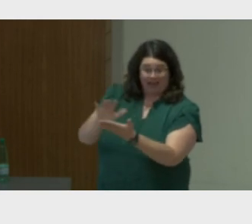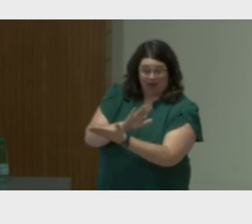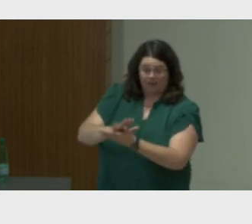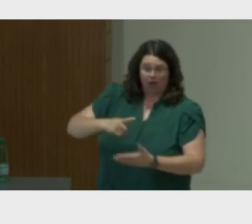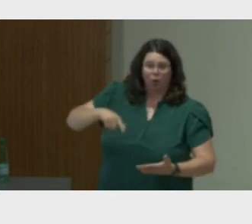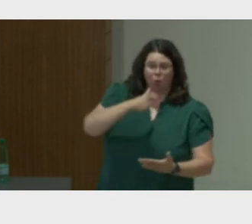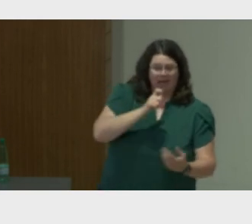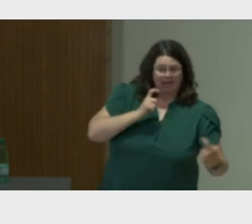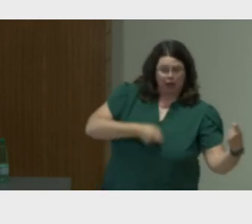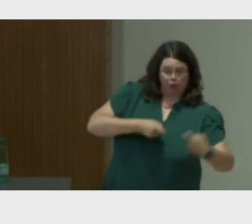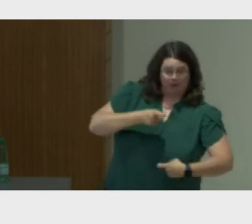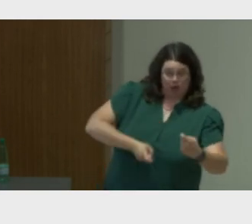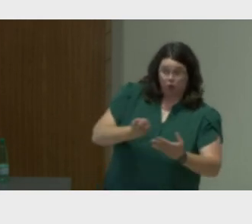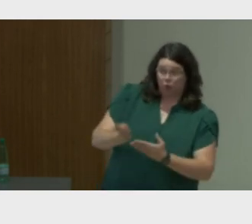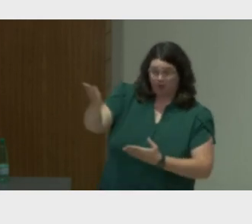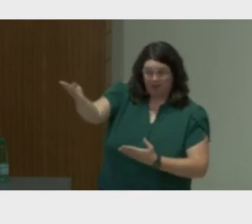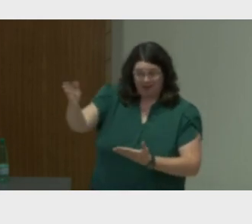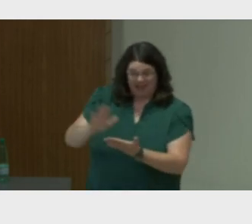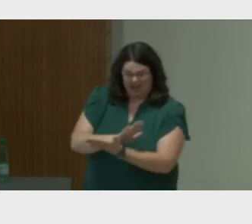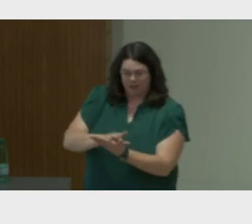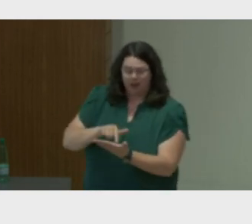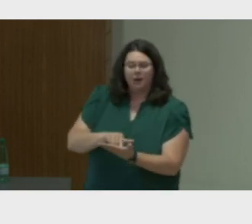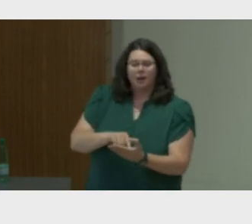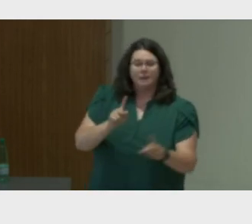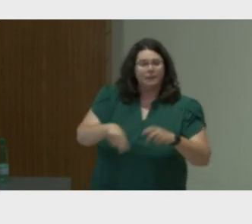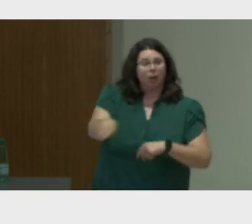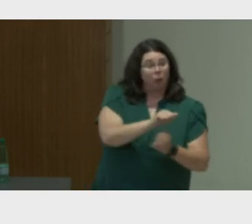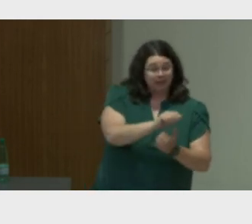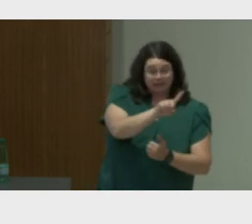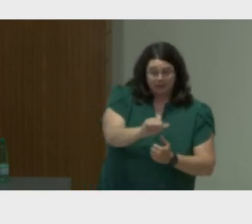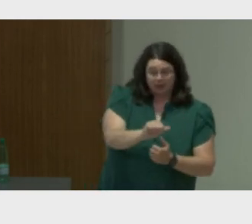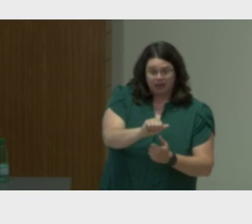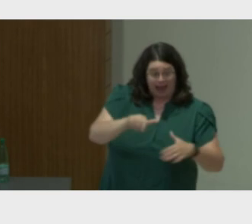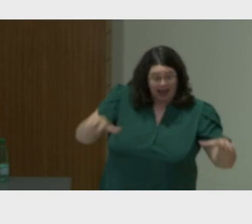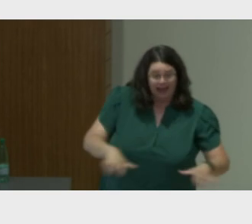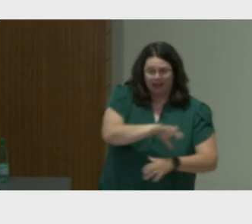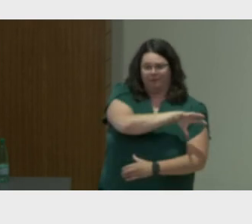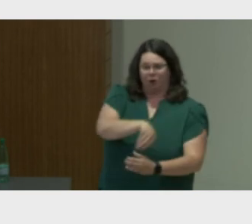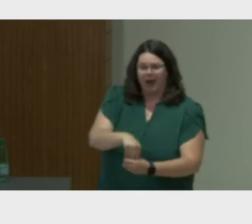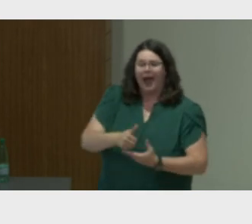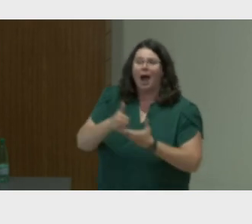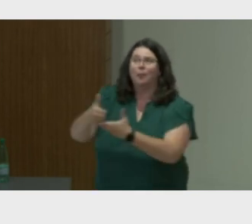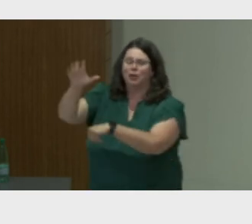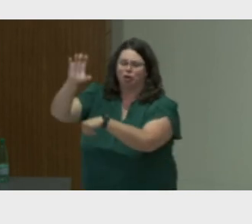the active presence of people with disabilities can help the church overcome the efficiency based